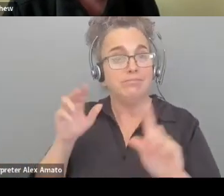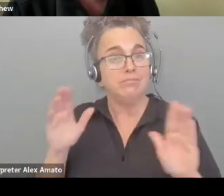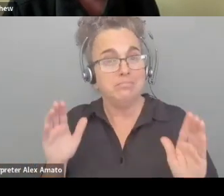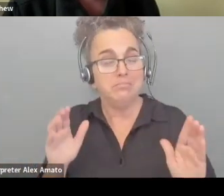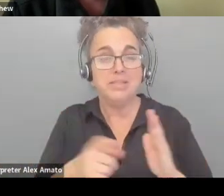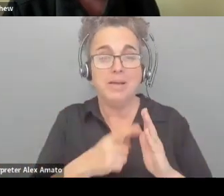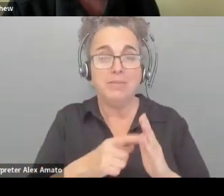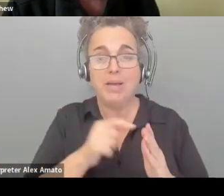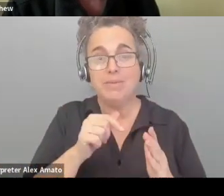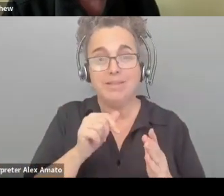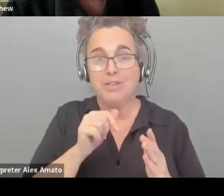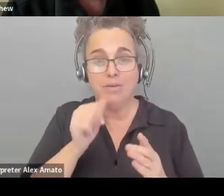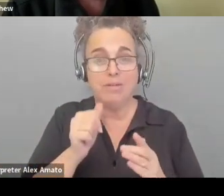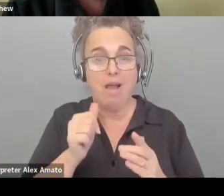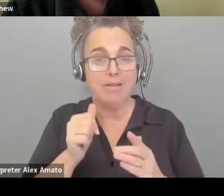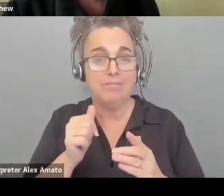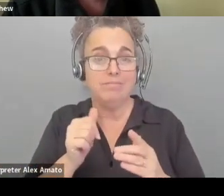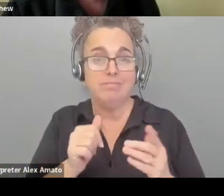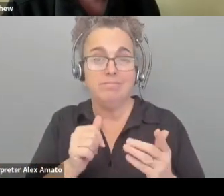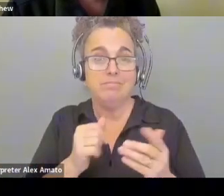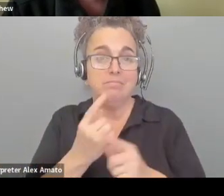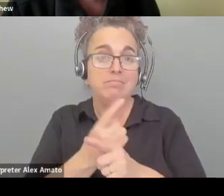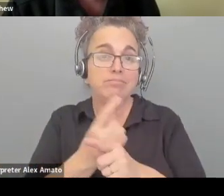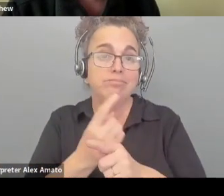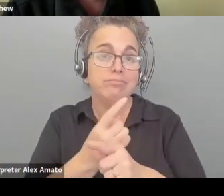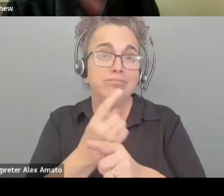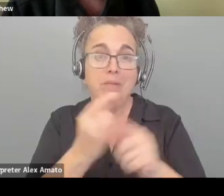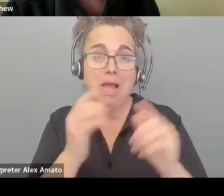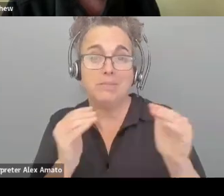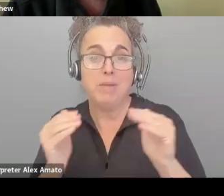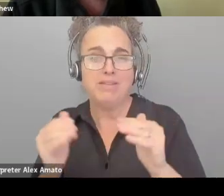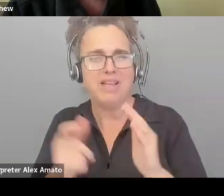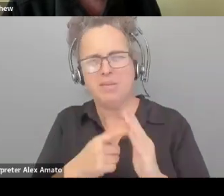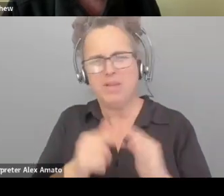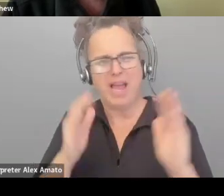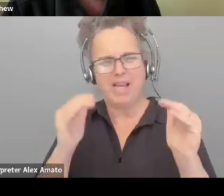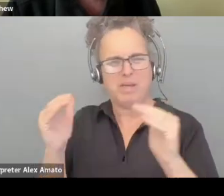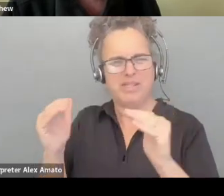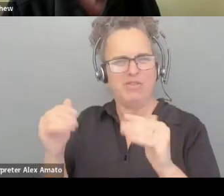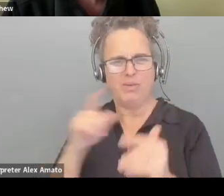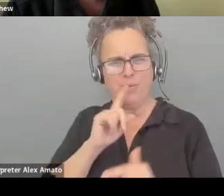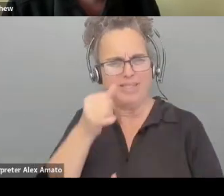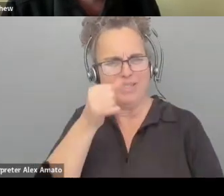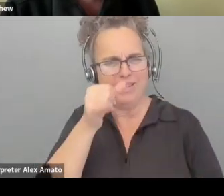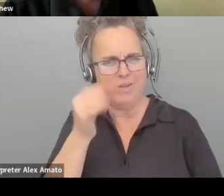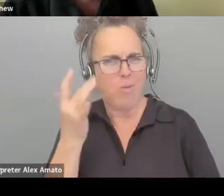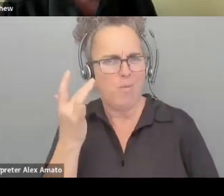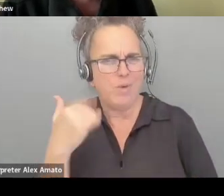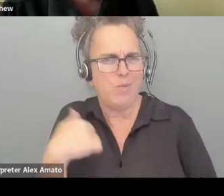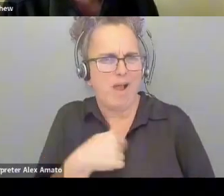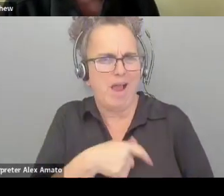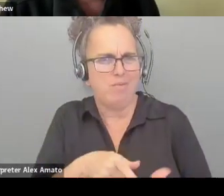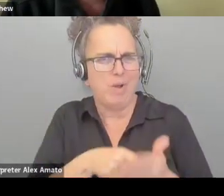as expected and some of those expectations are silly, right? Why do I need eye contact in a particular way?